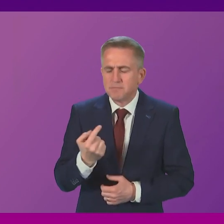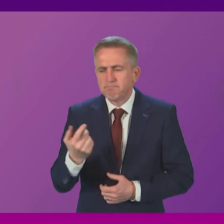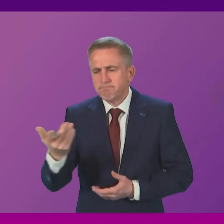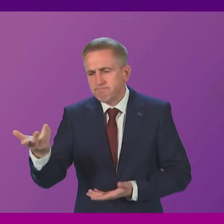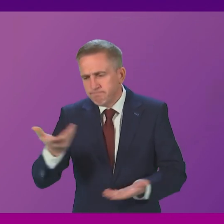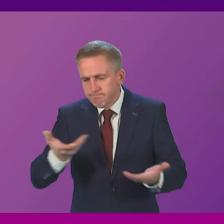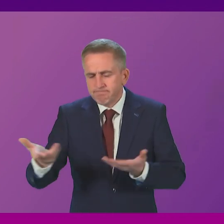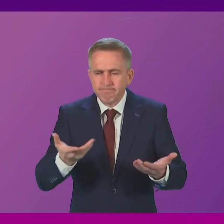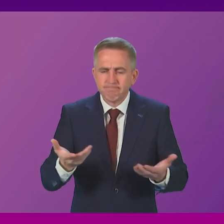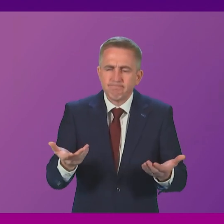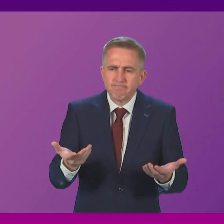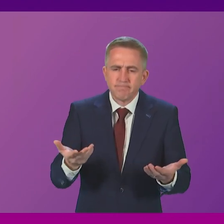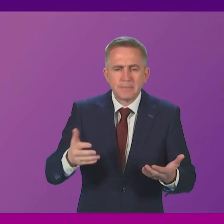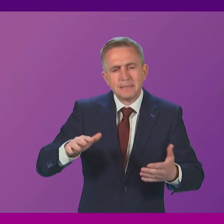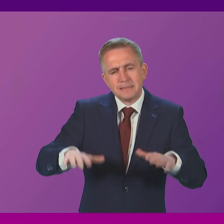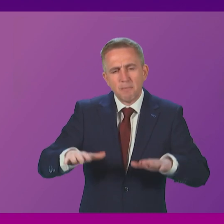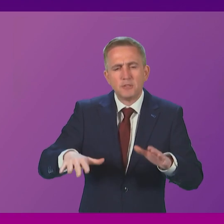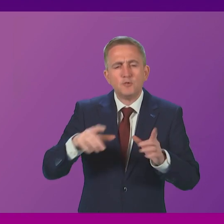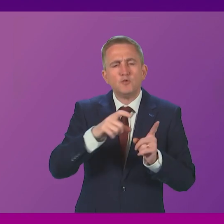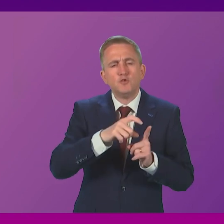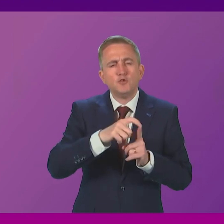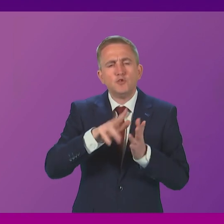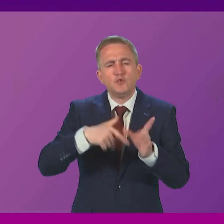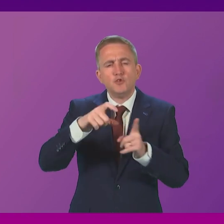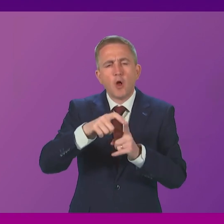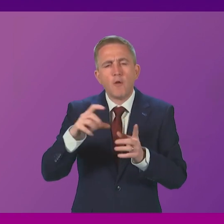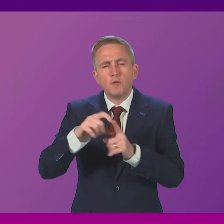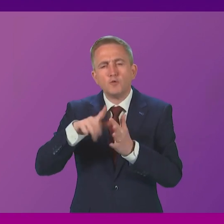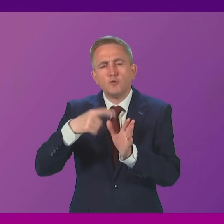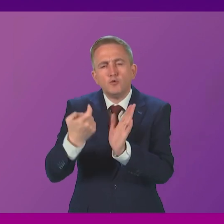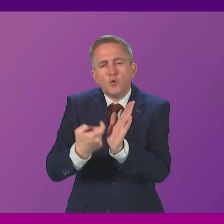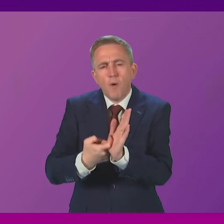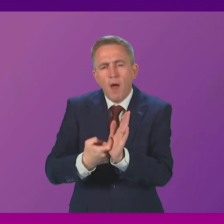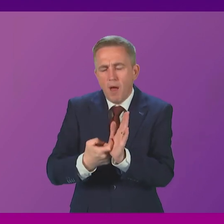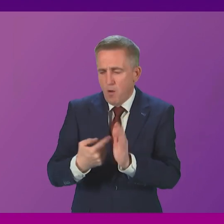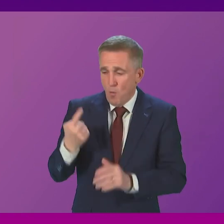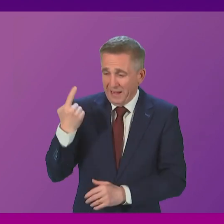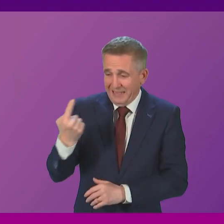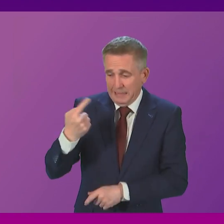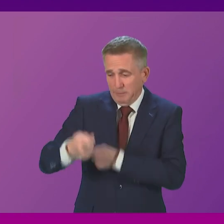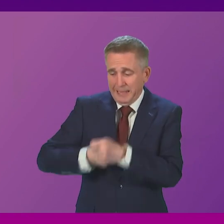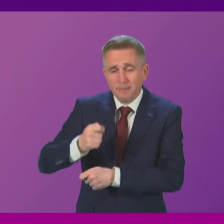Donald Dewar made 24 years ago when he became Scotland’s first First Minister.